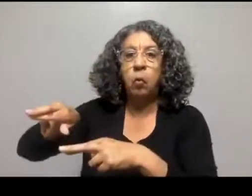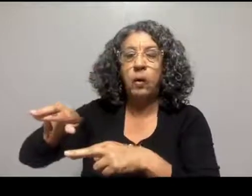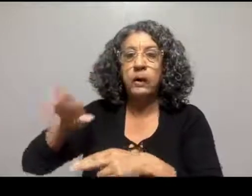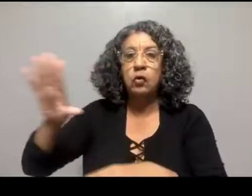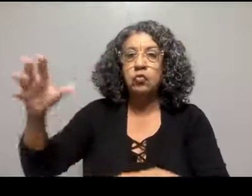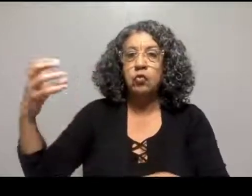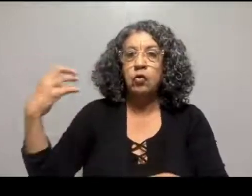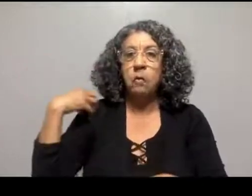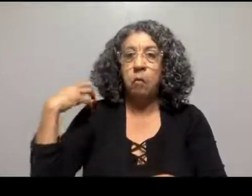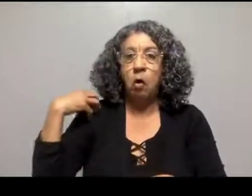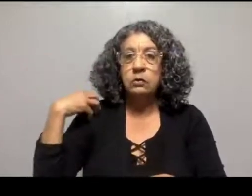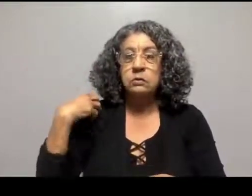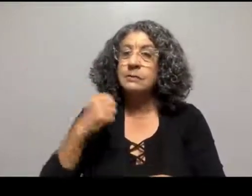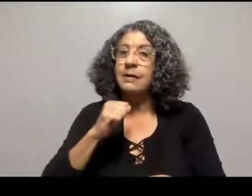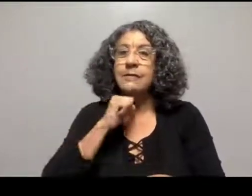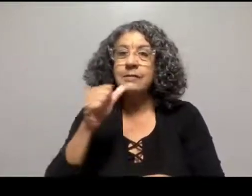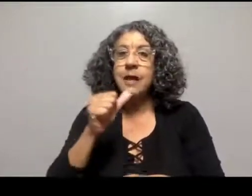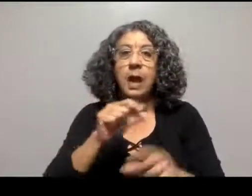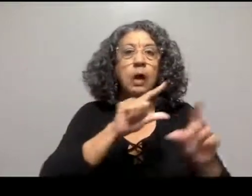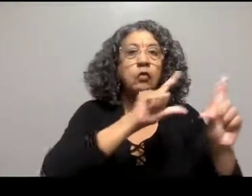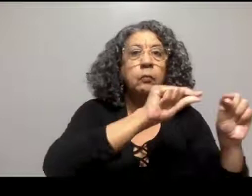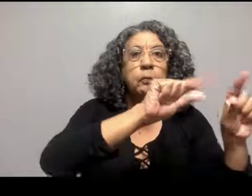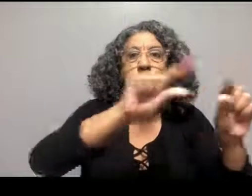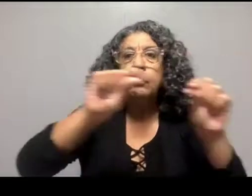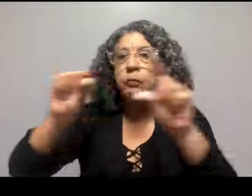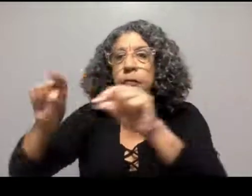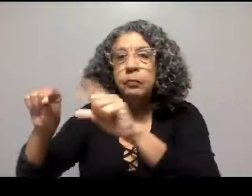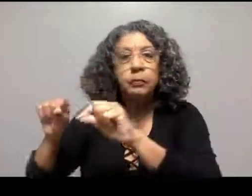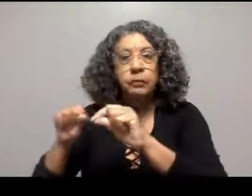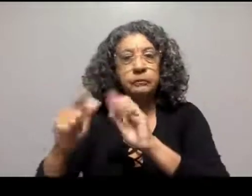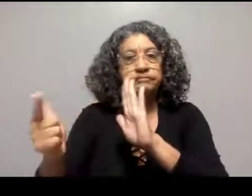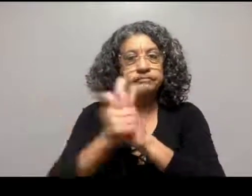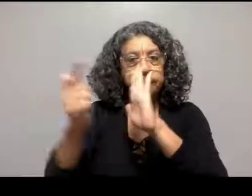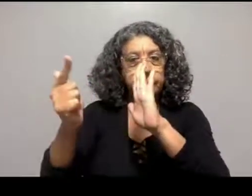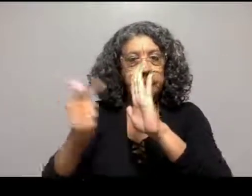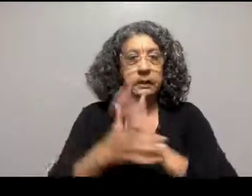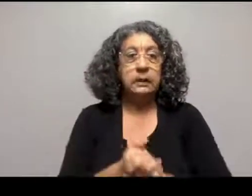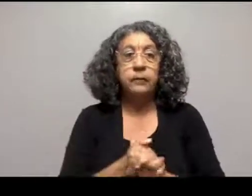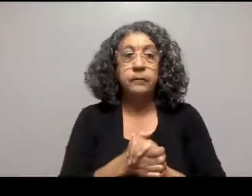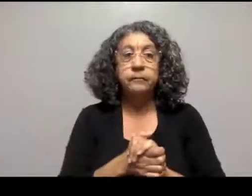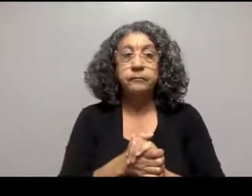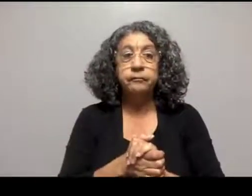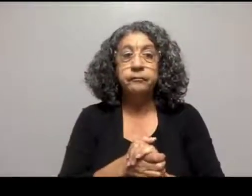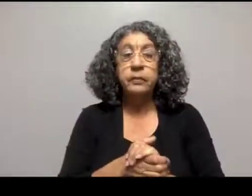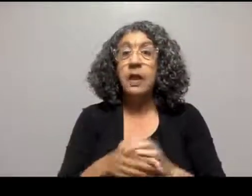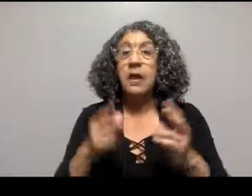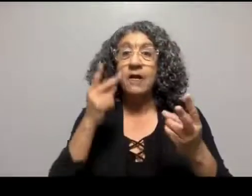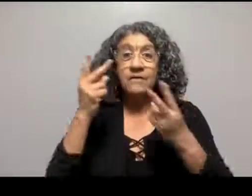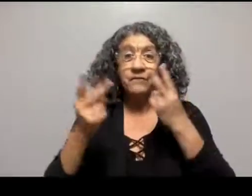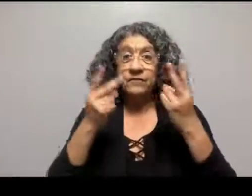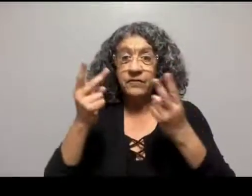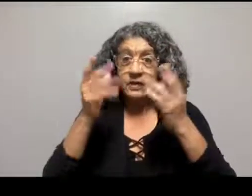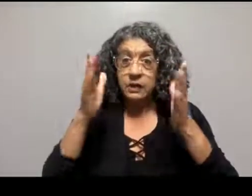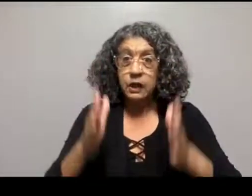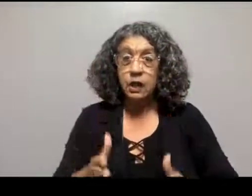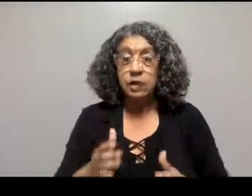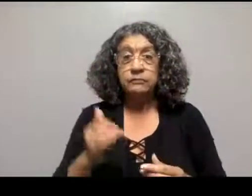you have to keep it confidential or you can report it to your boss. Do not gossip.